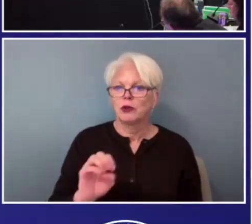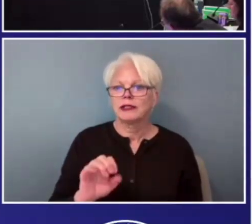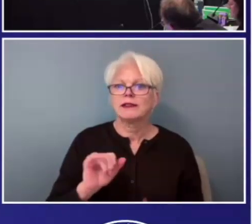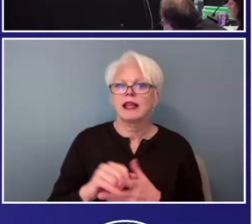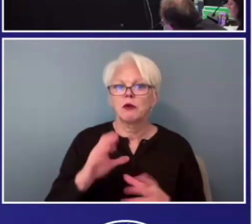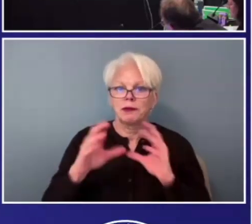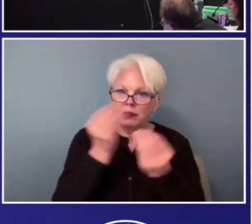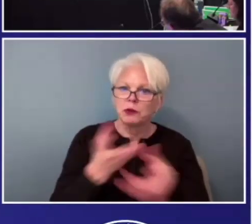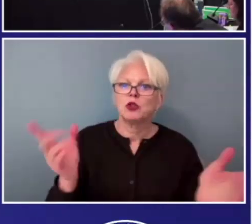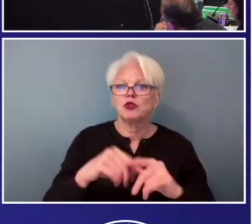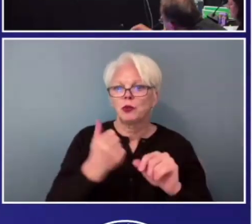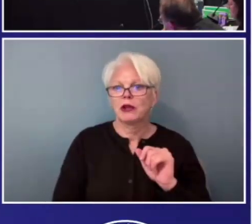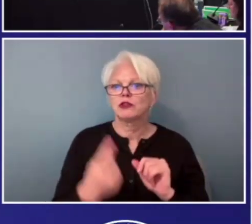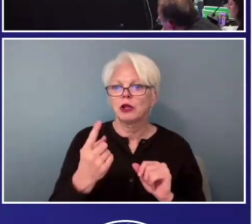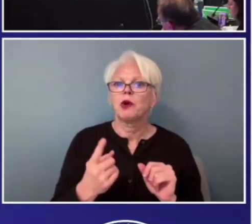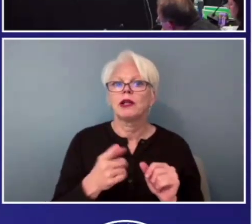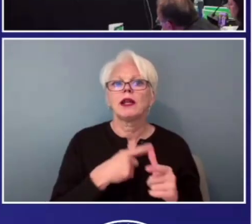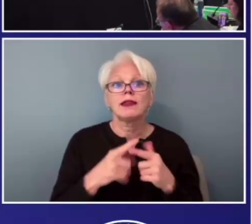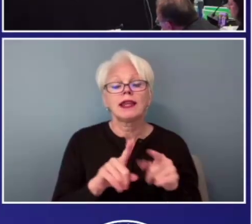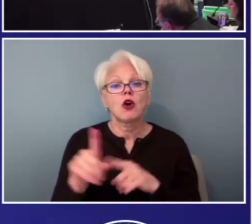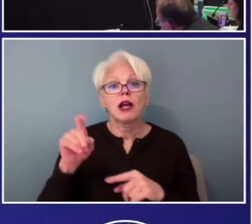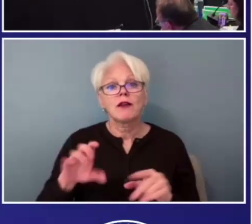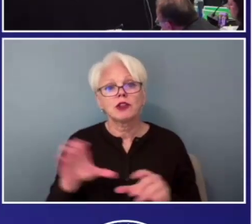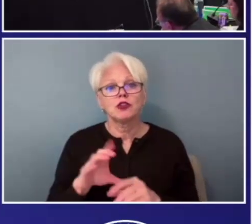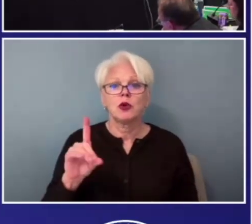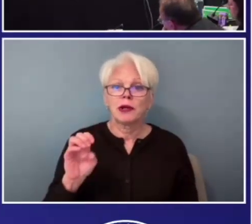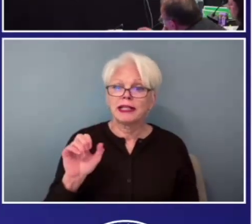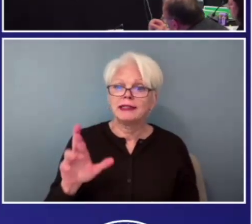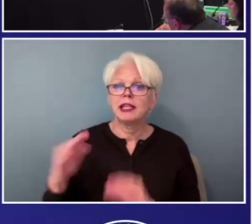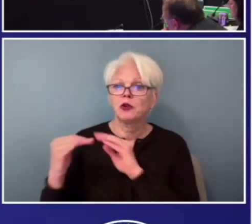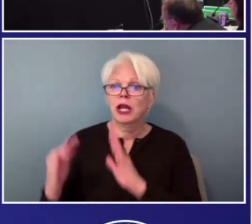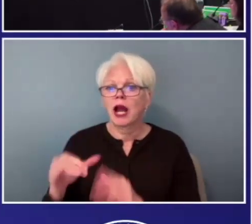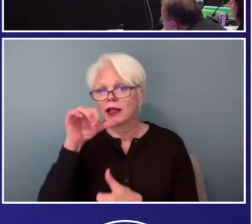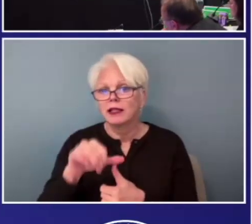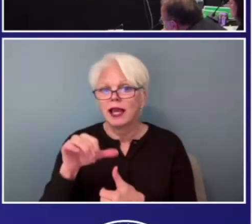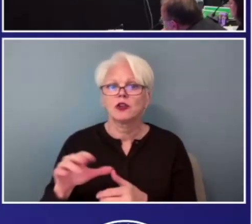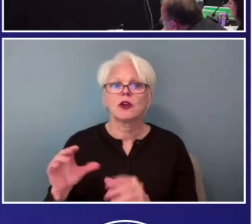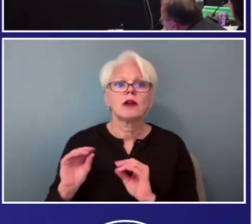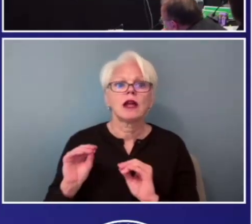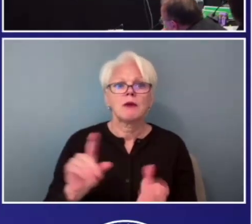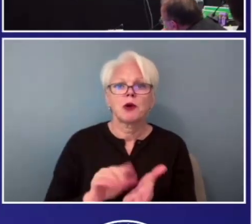everyone. And then we would also -- if we needed to do a Dear Colleague letter and put publications on our website.